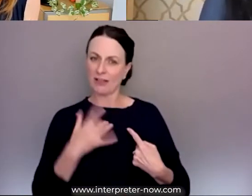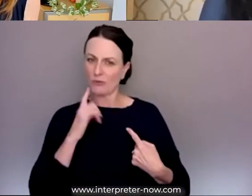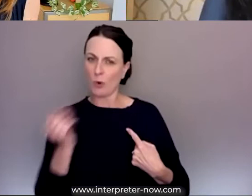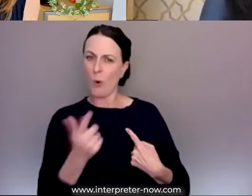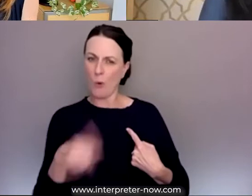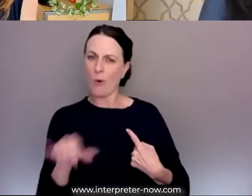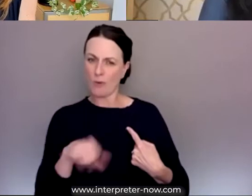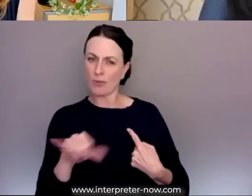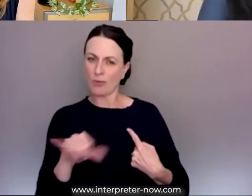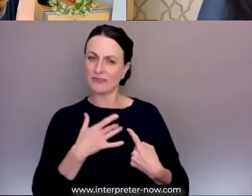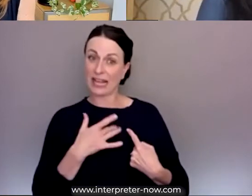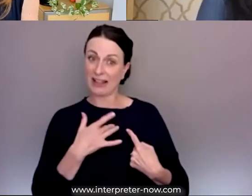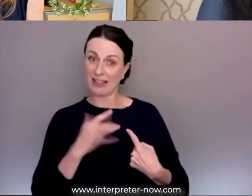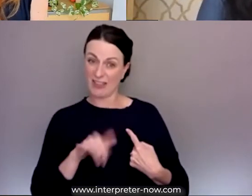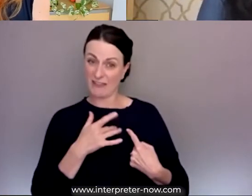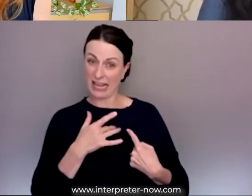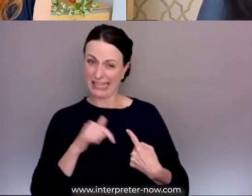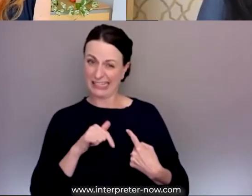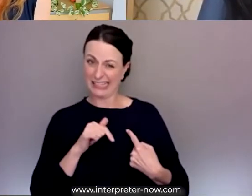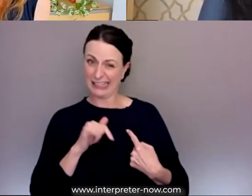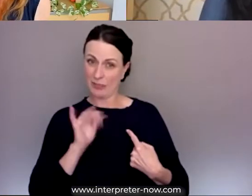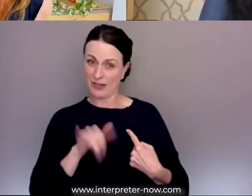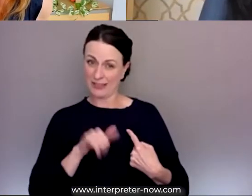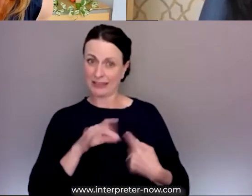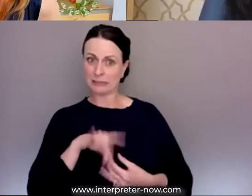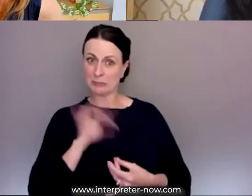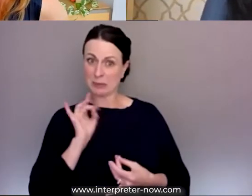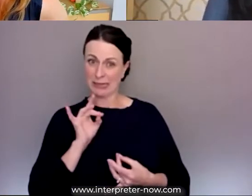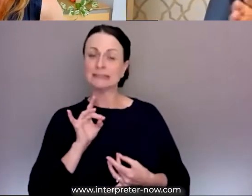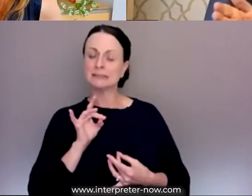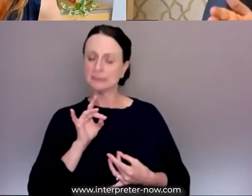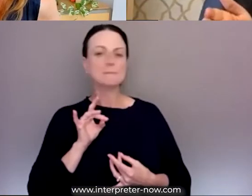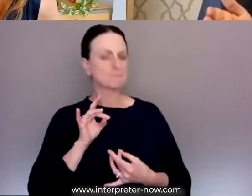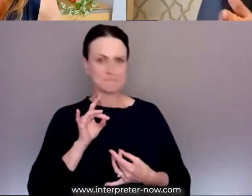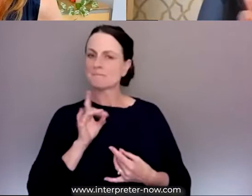If you remember what that felt, like that is the spirit that has to be sustained longer,